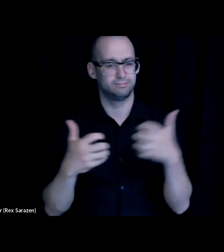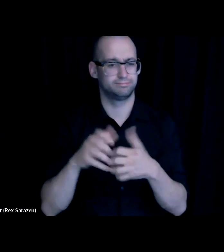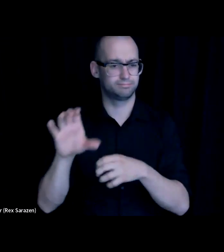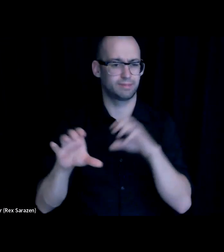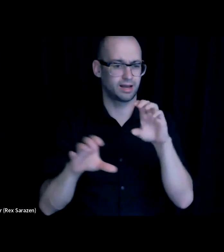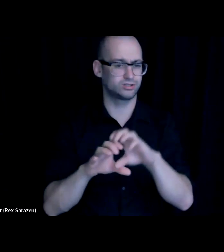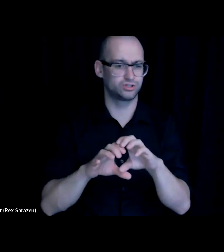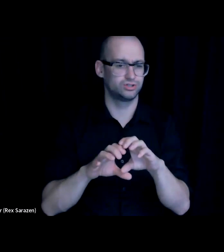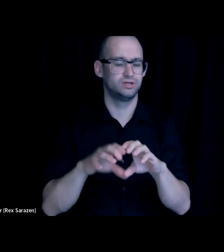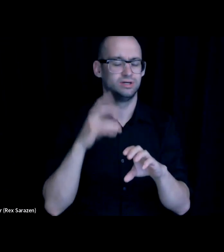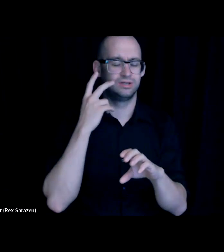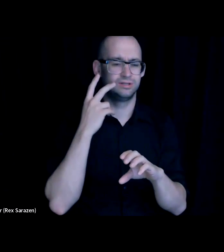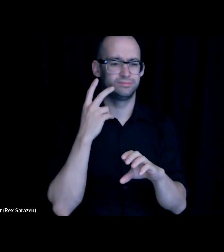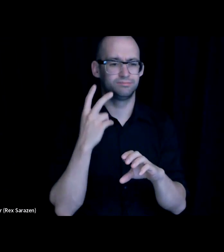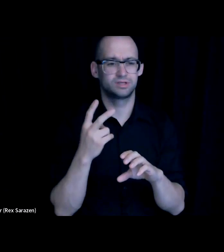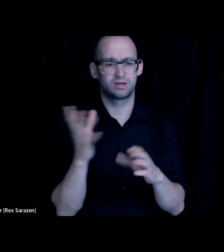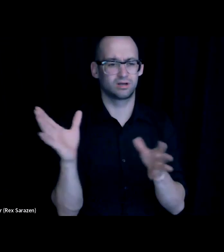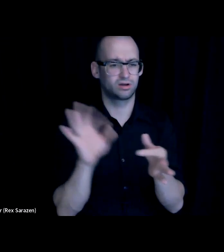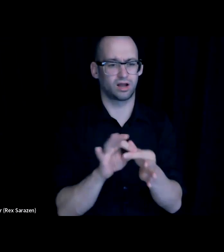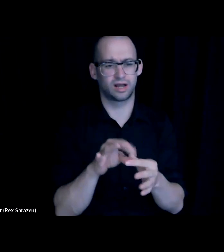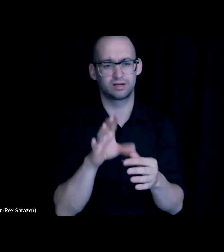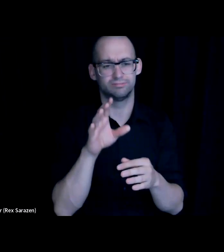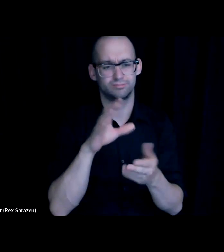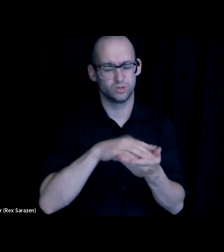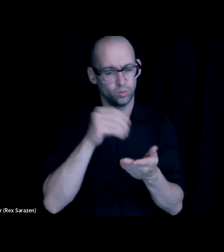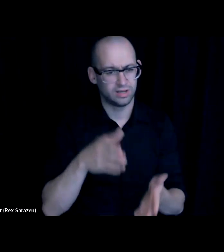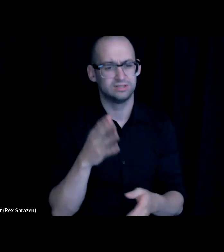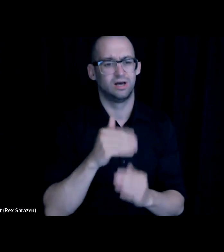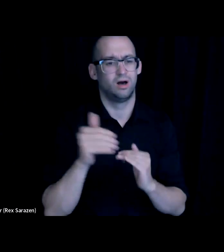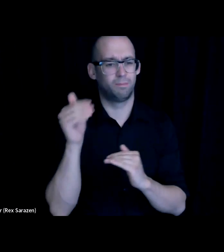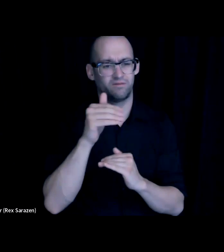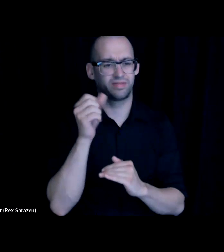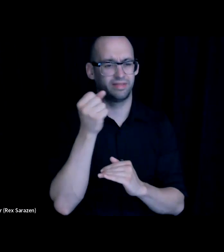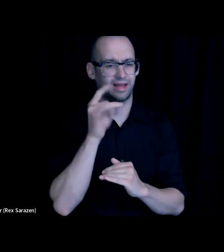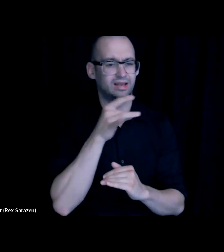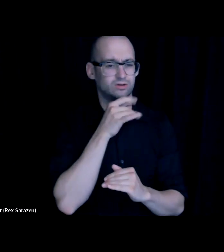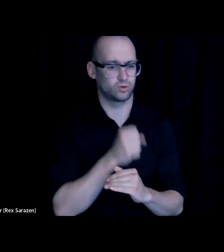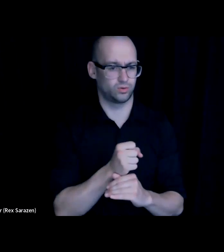services and reach students that are above the age of 18 to ensure that they're one,